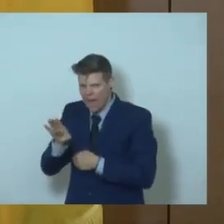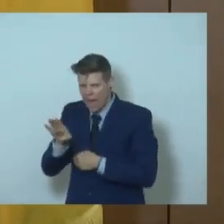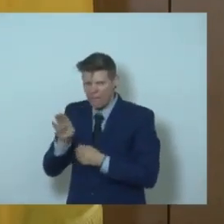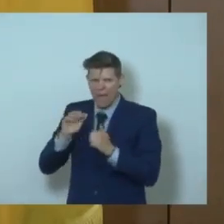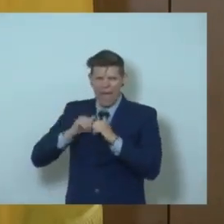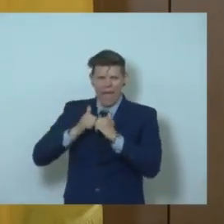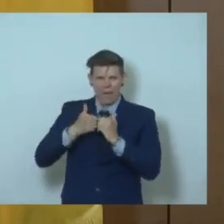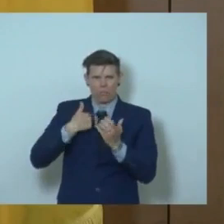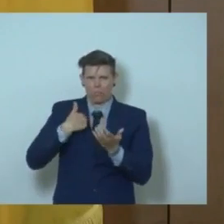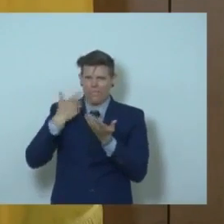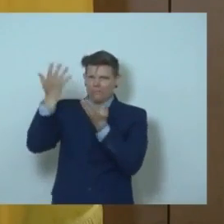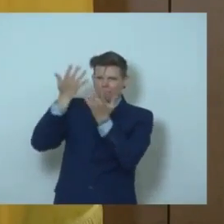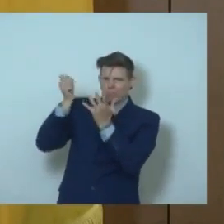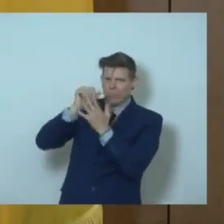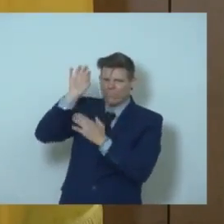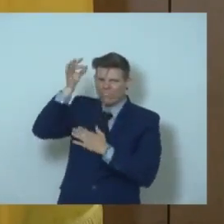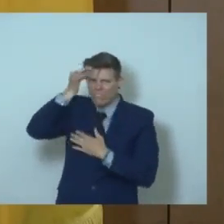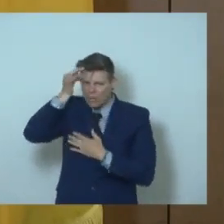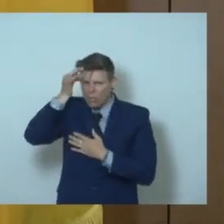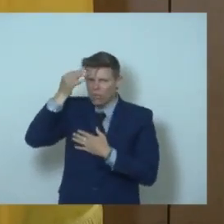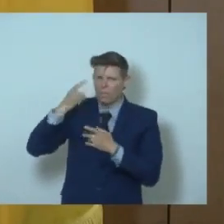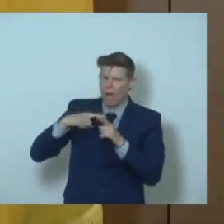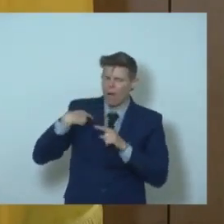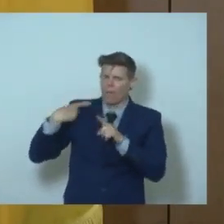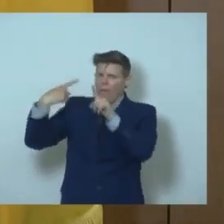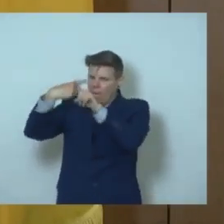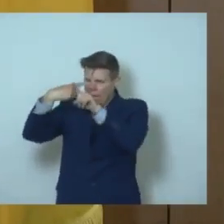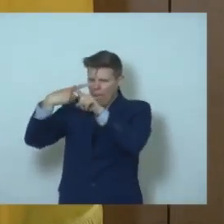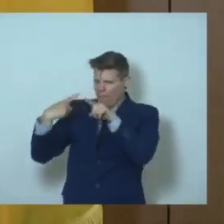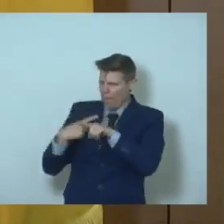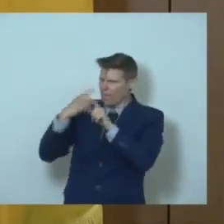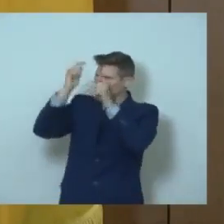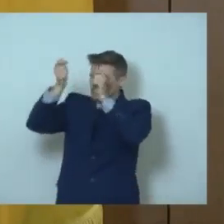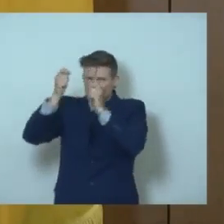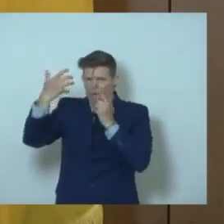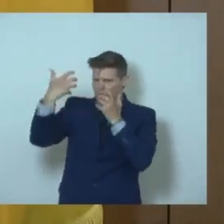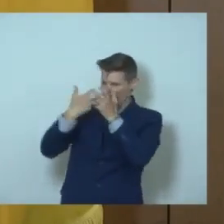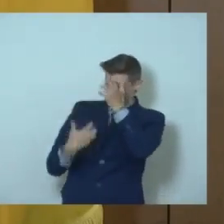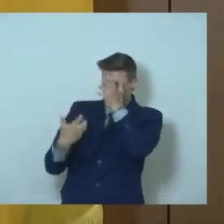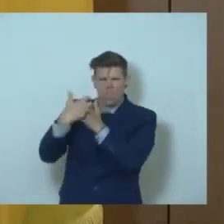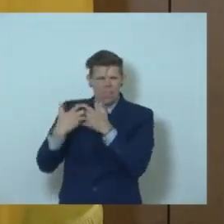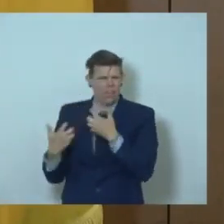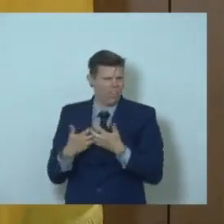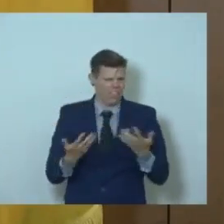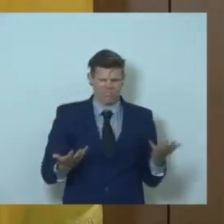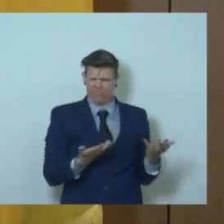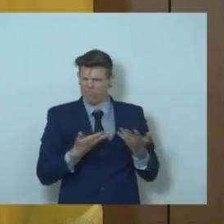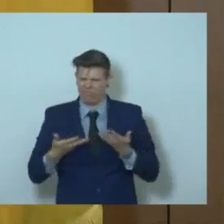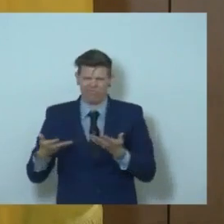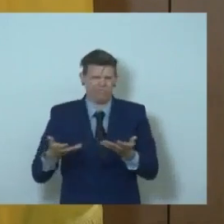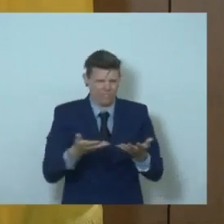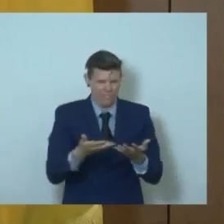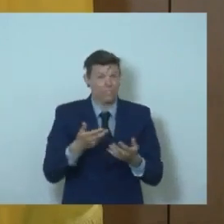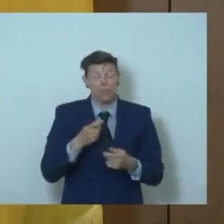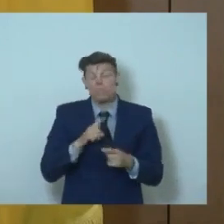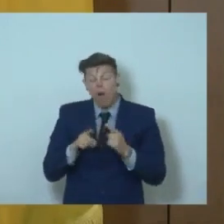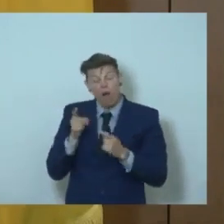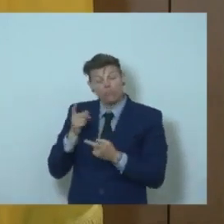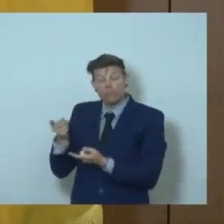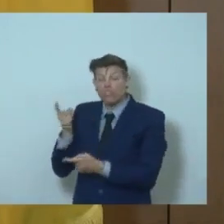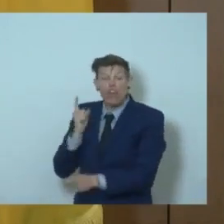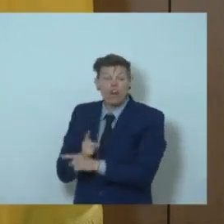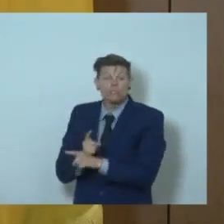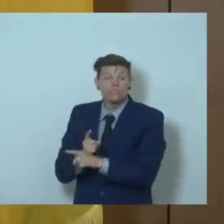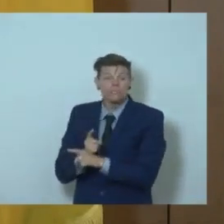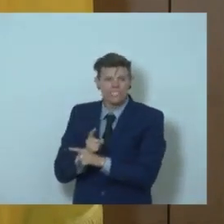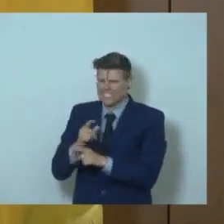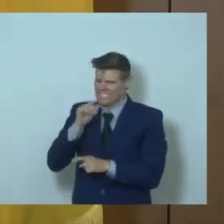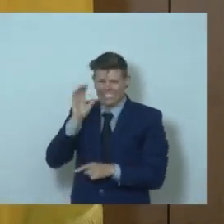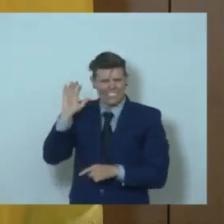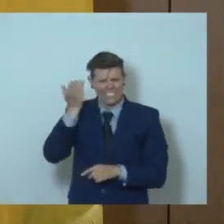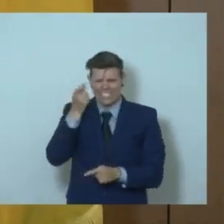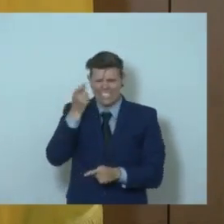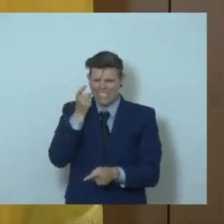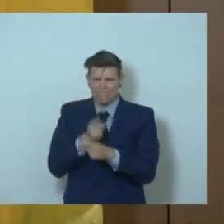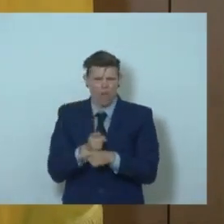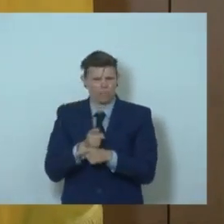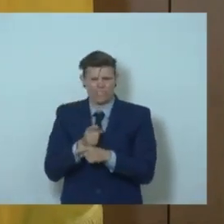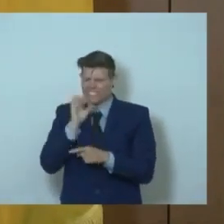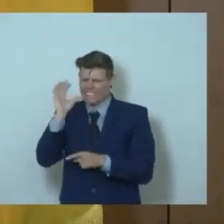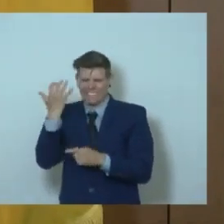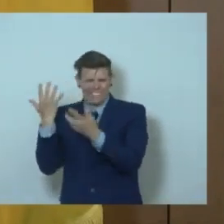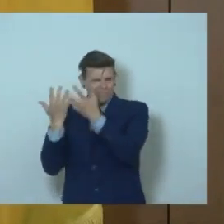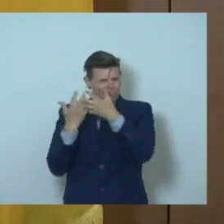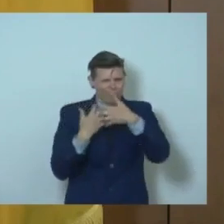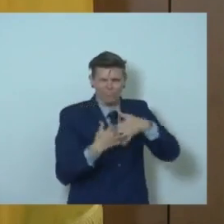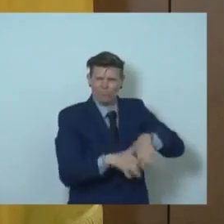WAY THAT WORKS WHEN WE WERE COMMUNICATE WITH LABS AND THEN THE WAY IN WHICH WE REPORT TO OUR FEDERAL PARTNERS KEEPS CHANGING ALL THE TIME IN THIS COVID WORLD AND SO IT YOU ARE